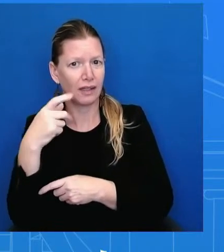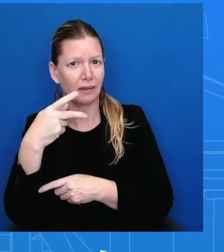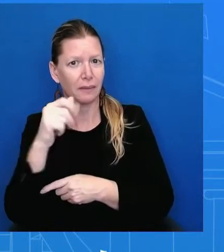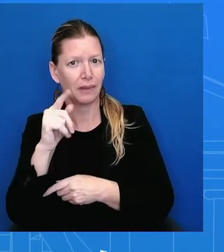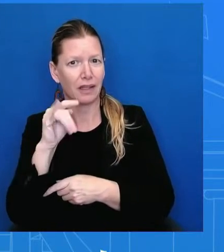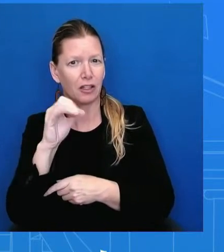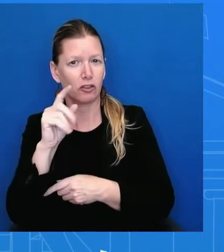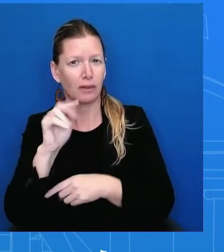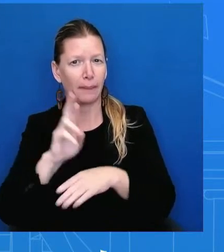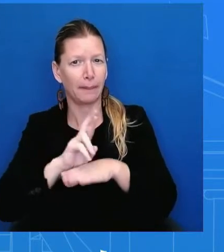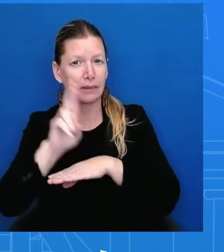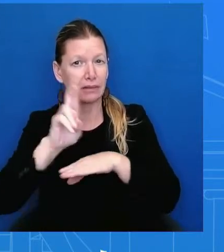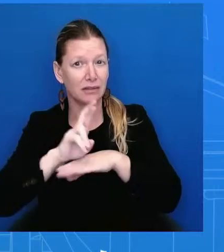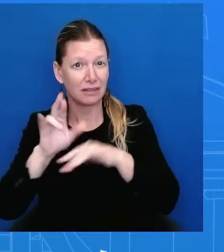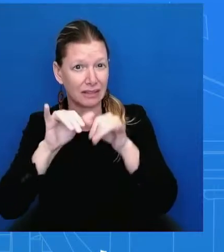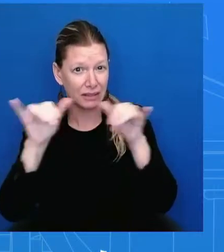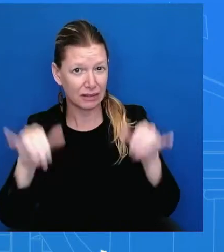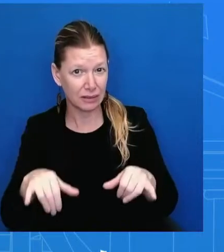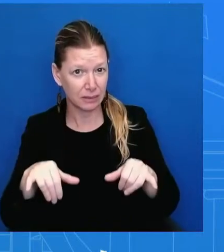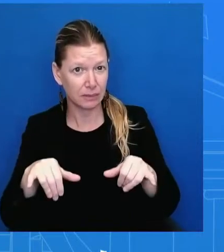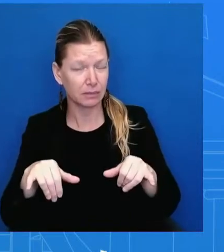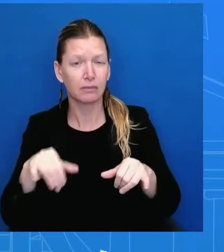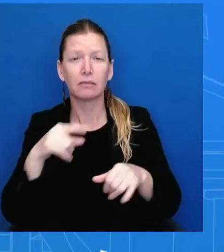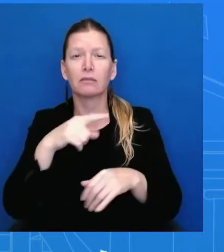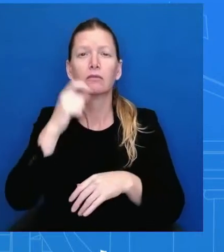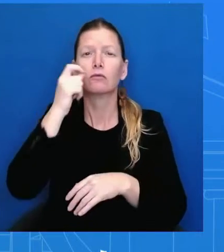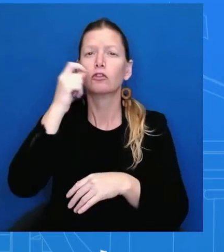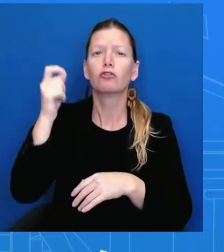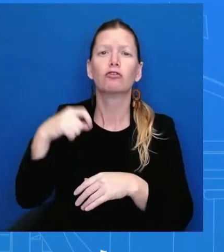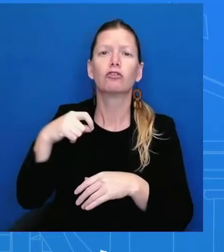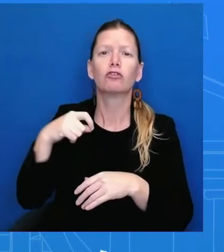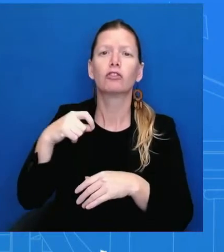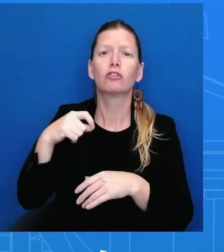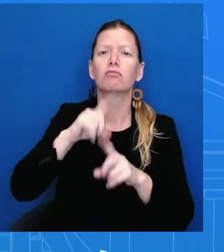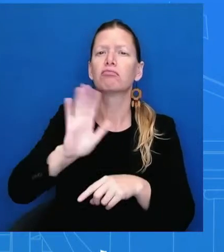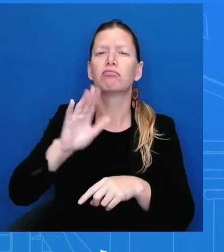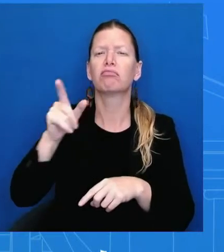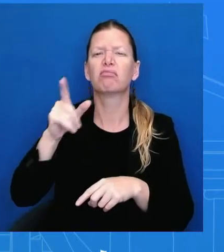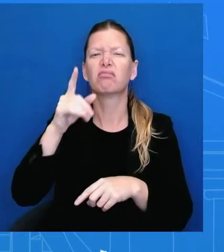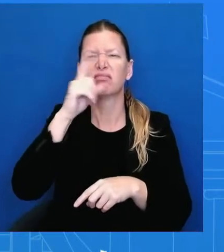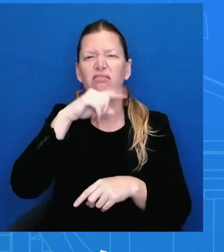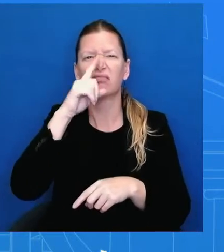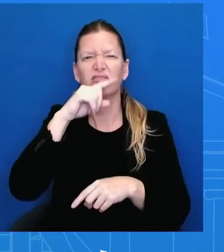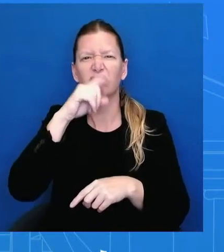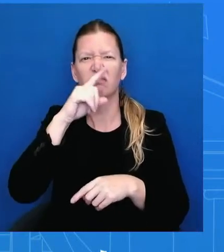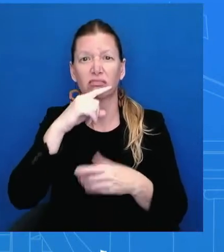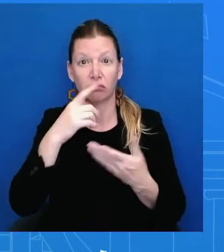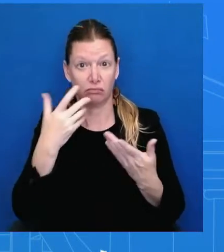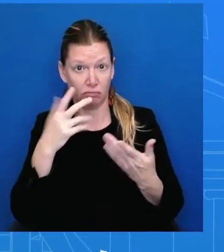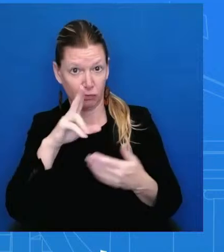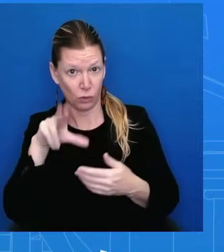of what happened during that strike? And what is the state of Ukraine's air defense system when it comes to Patriot missile systems?